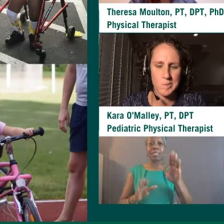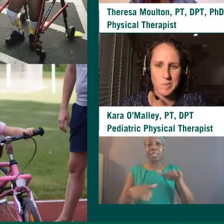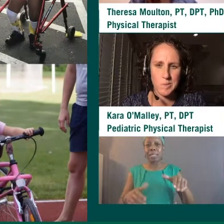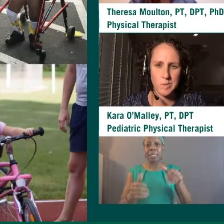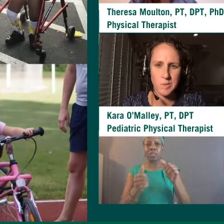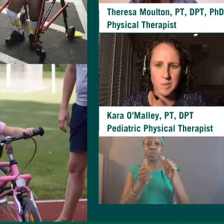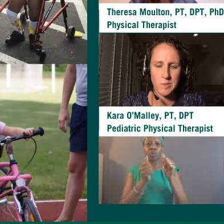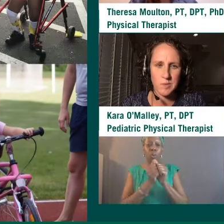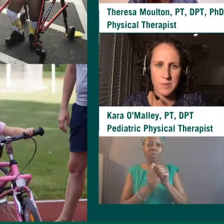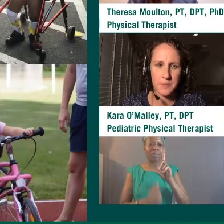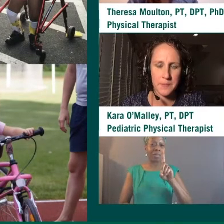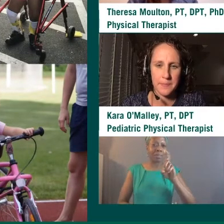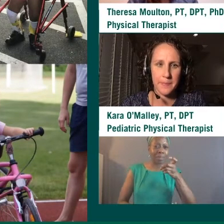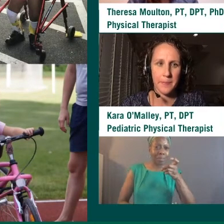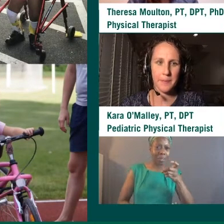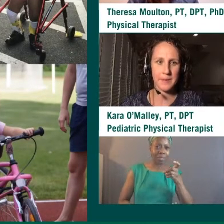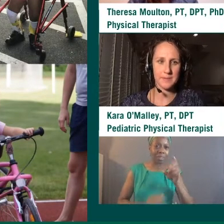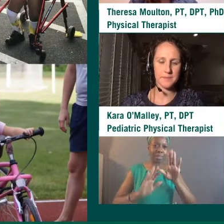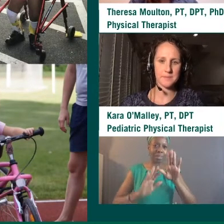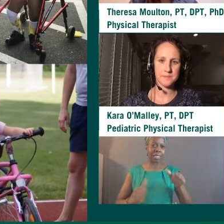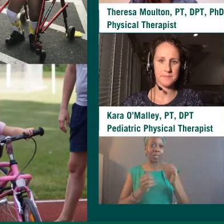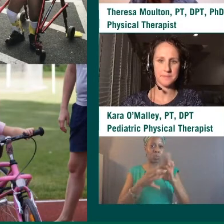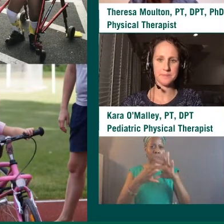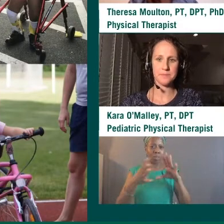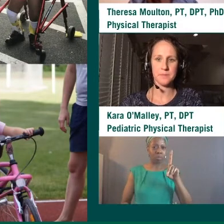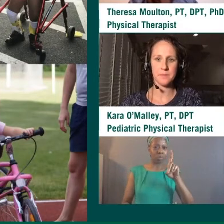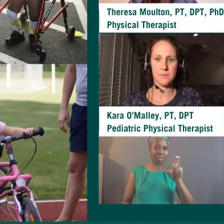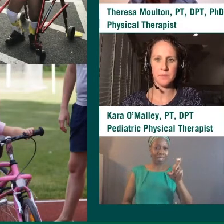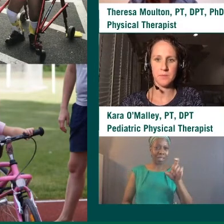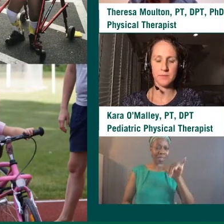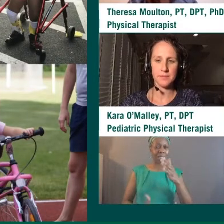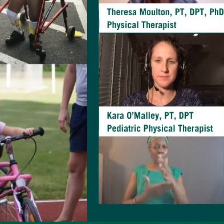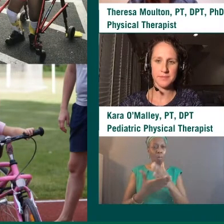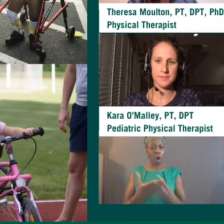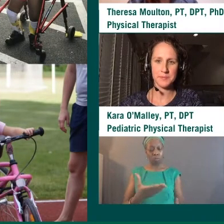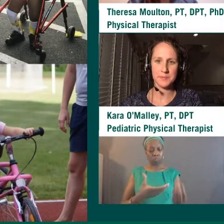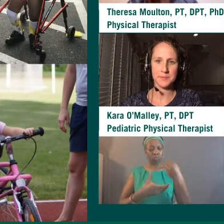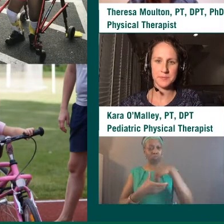That's just part of being healthy as a kid. And there's a couple of ways to do that.